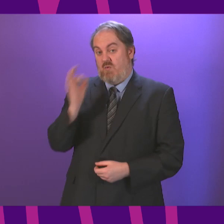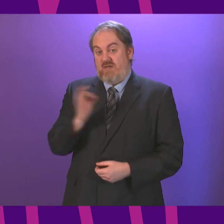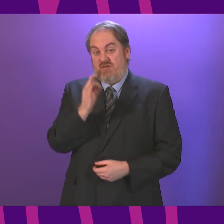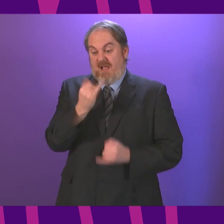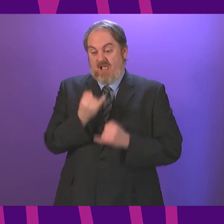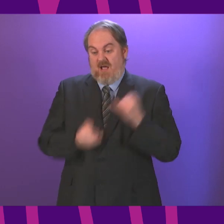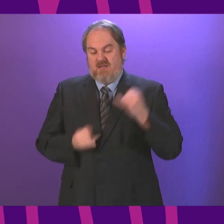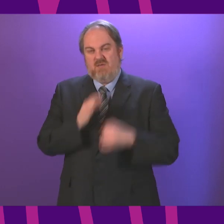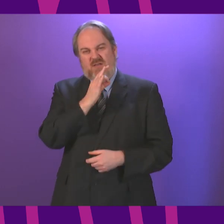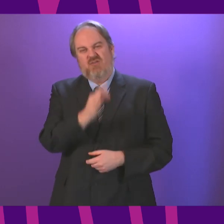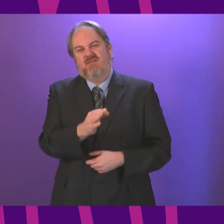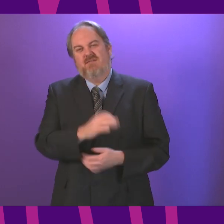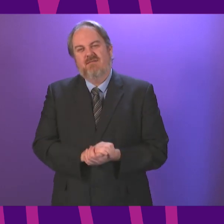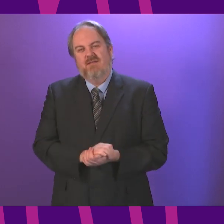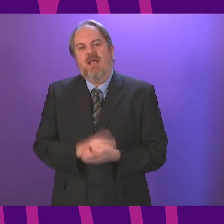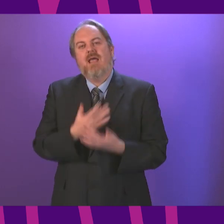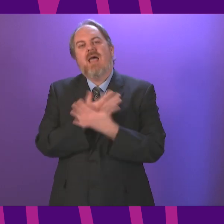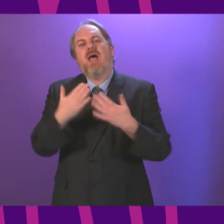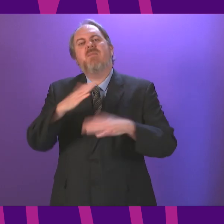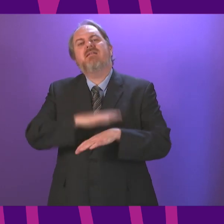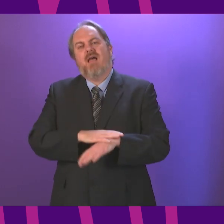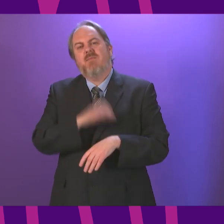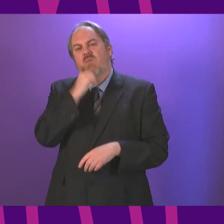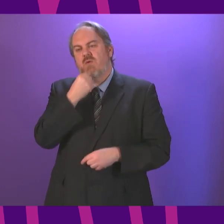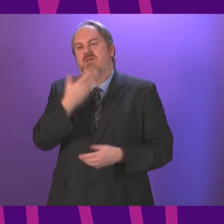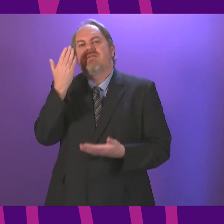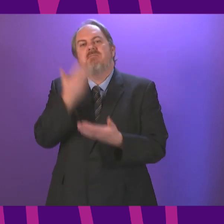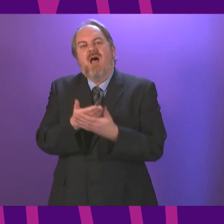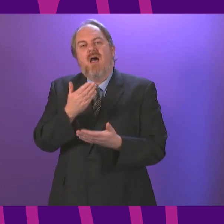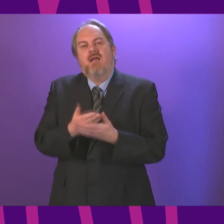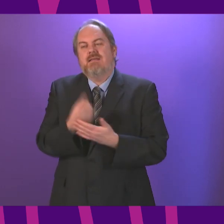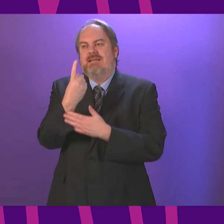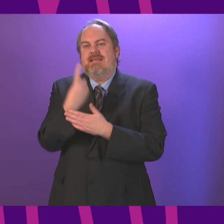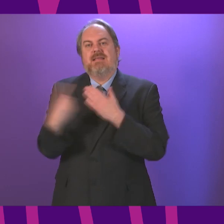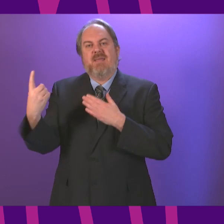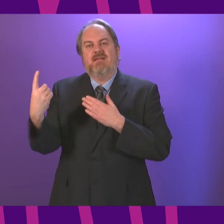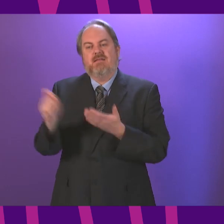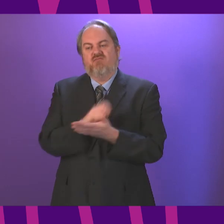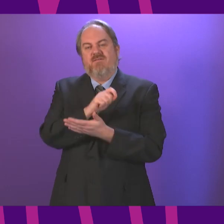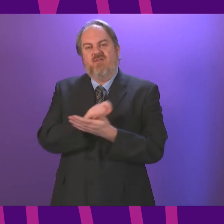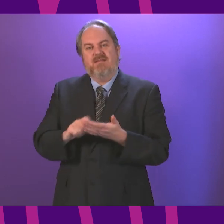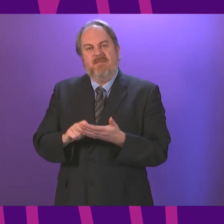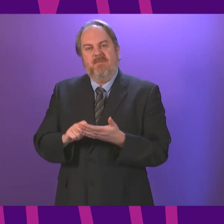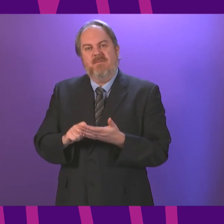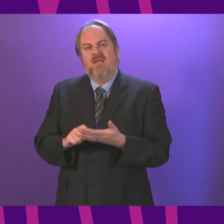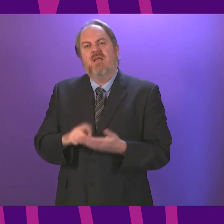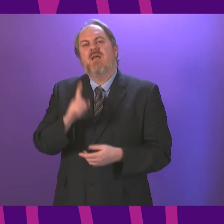how many times will she demand another independence referendum before she finally gets round to closing the education attainment gap?